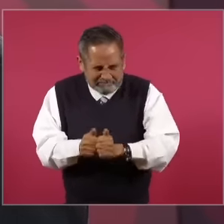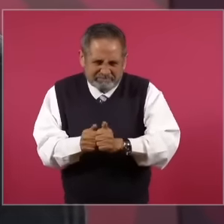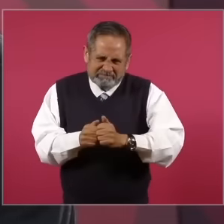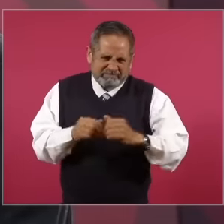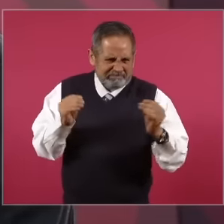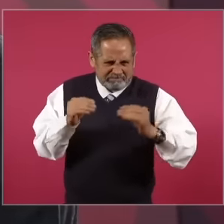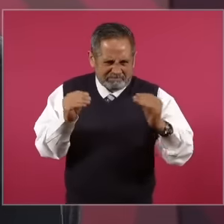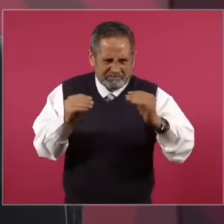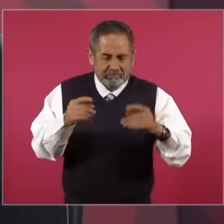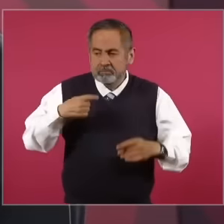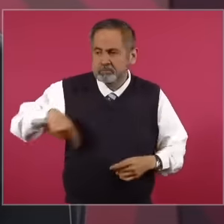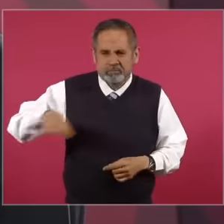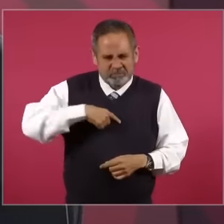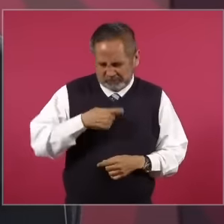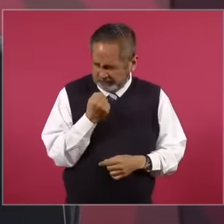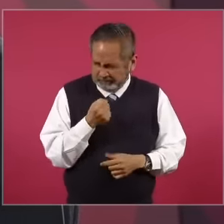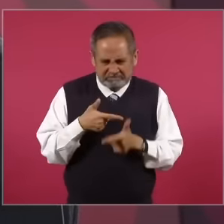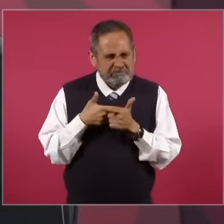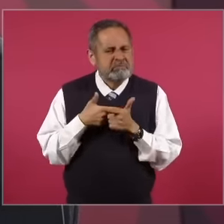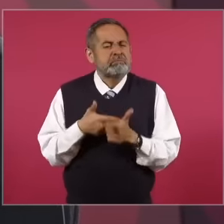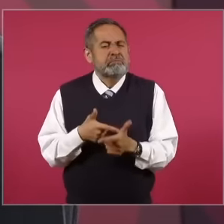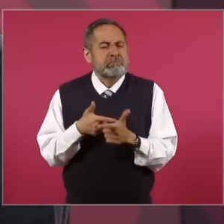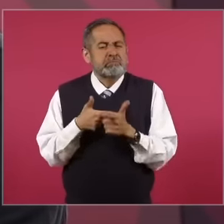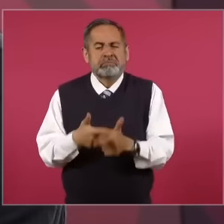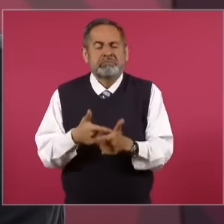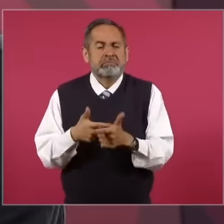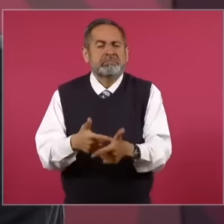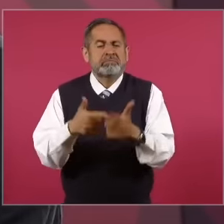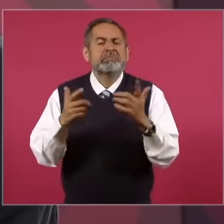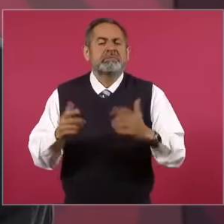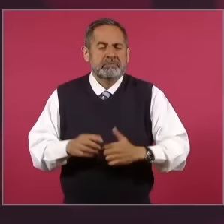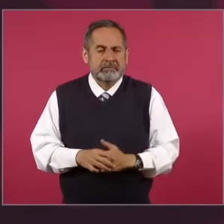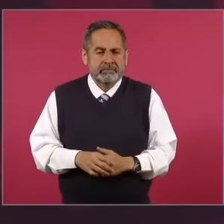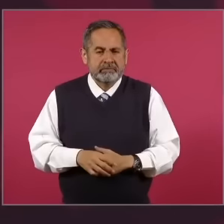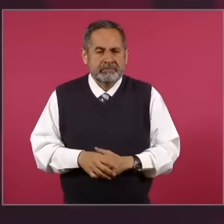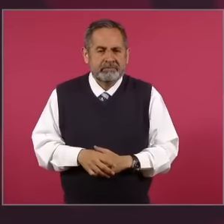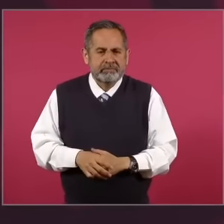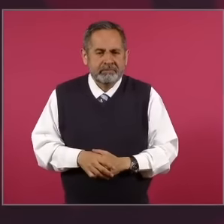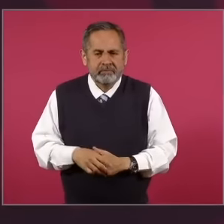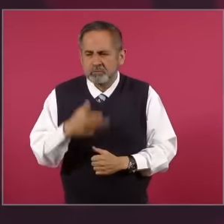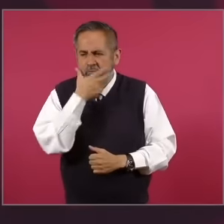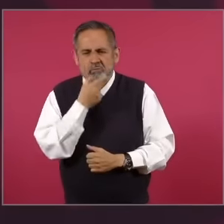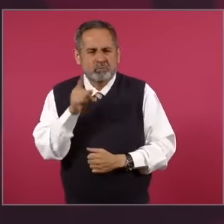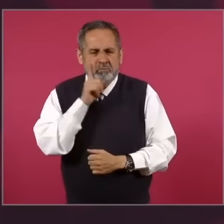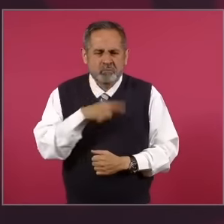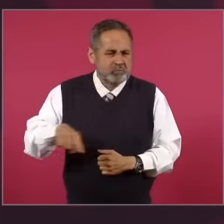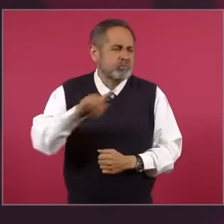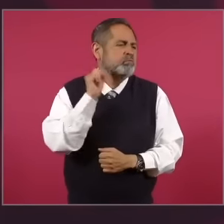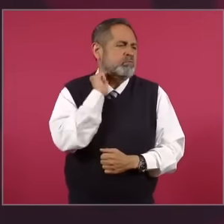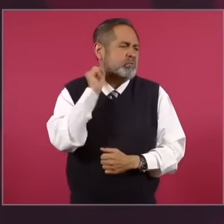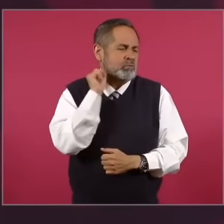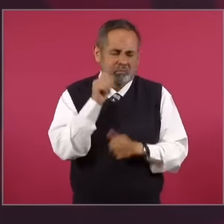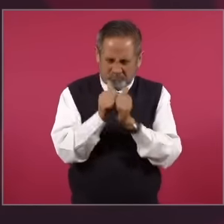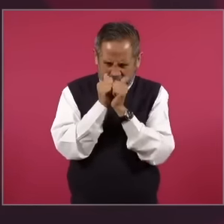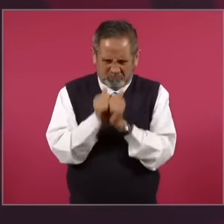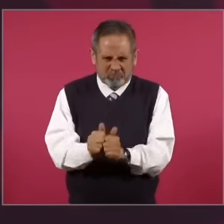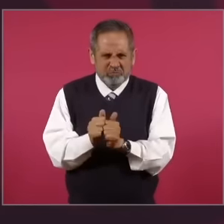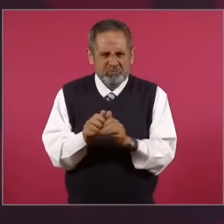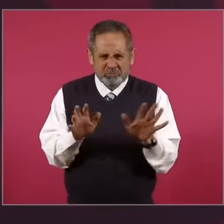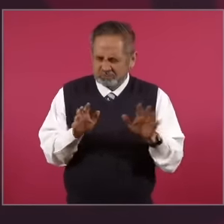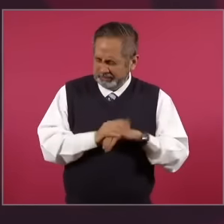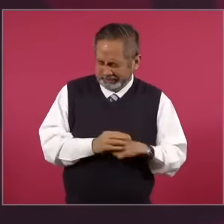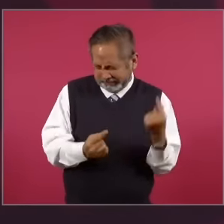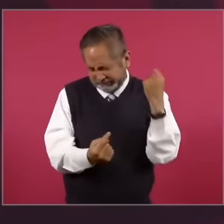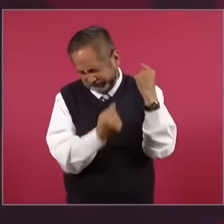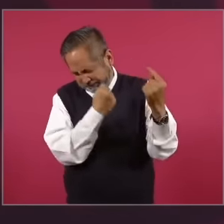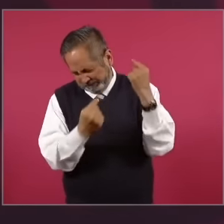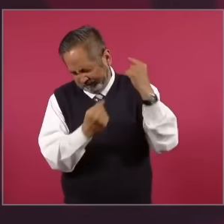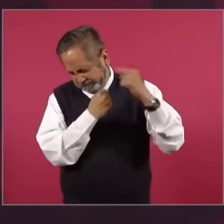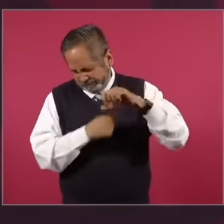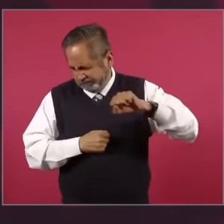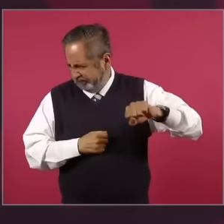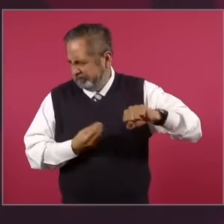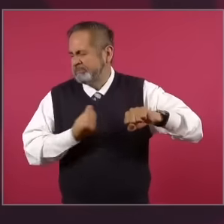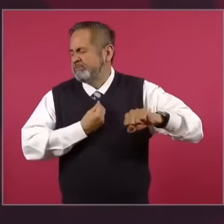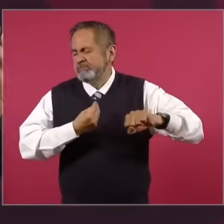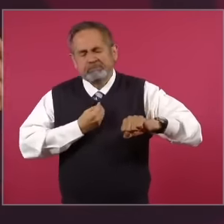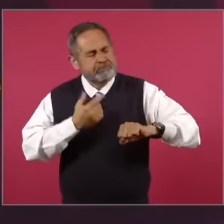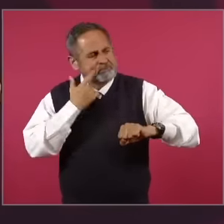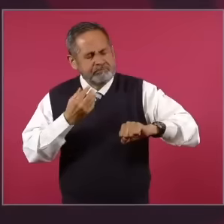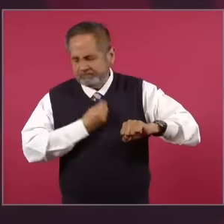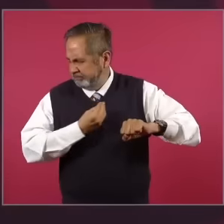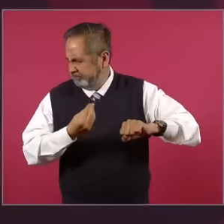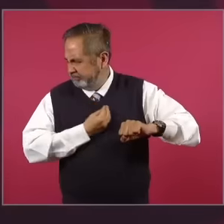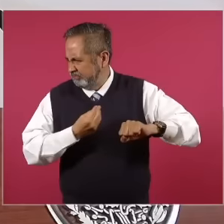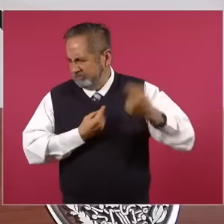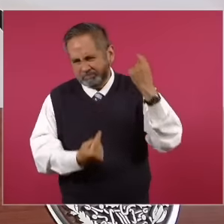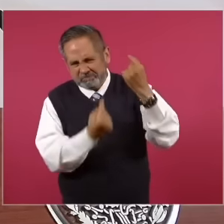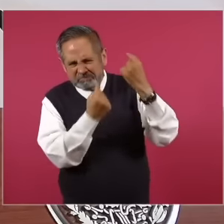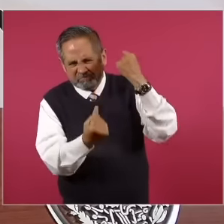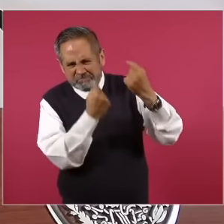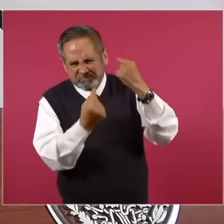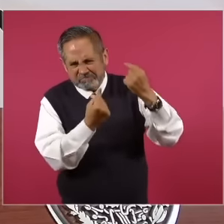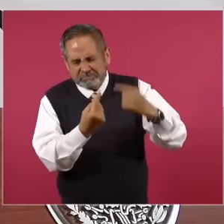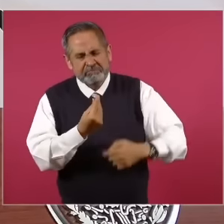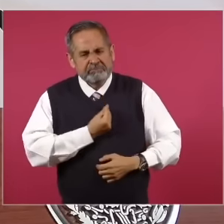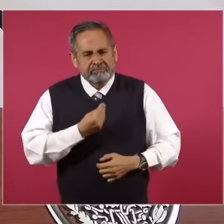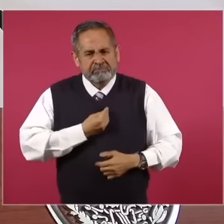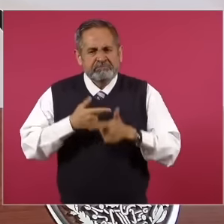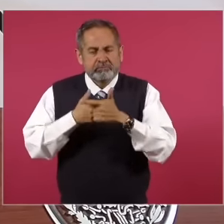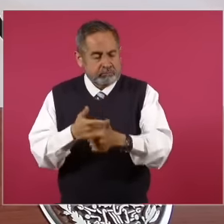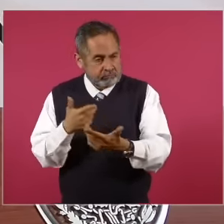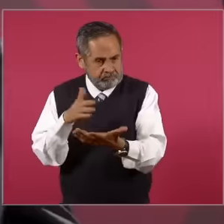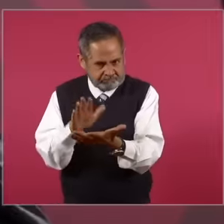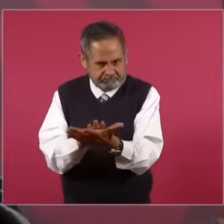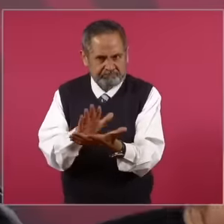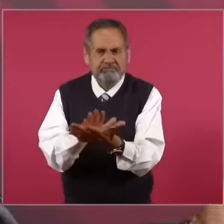firm women. men receiving insults and everything and that also has a lot to do with what